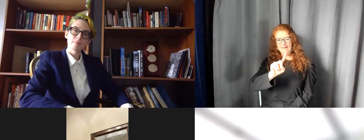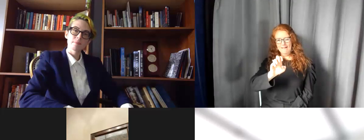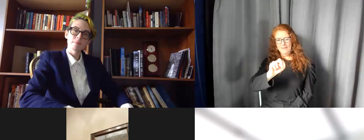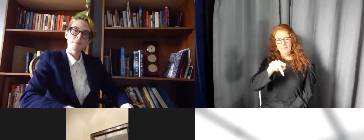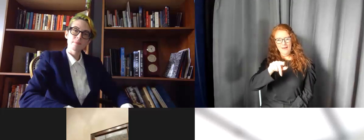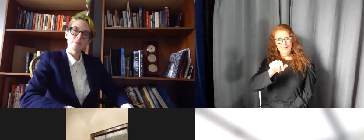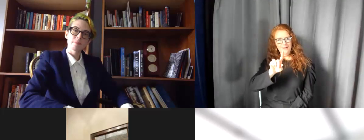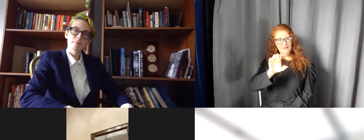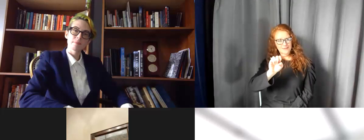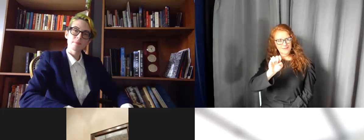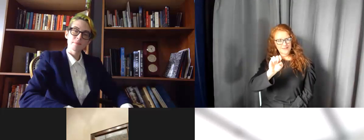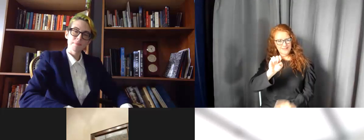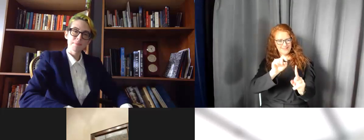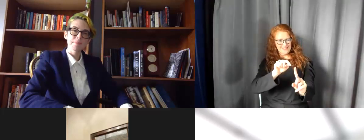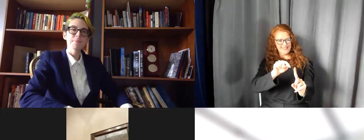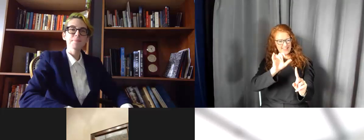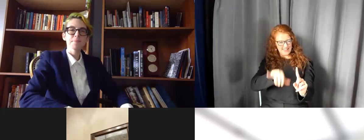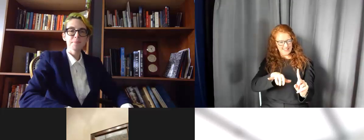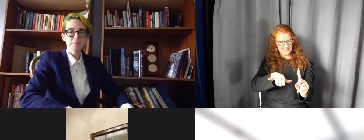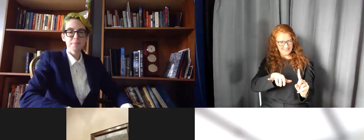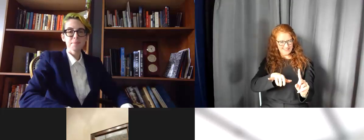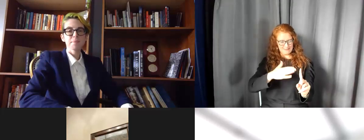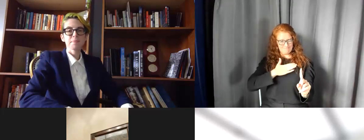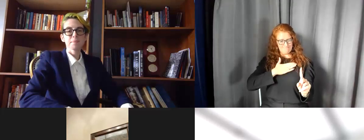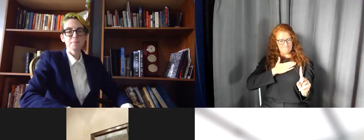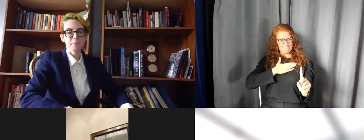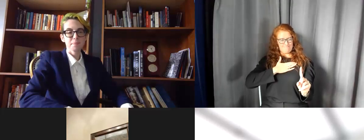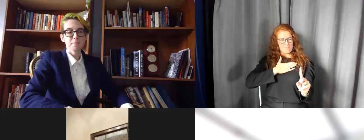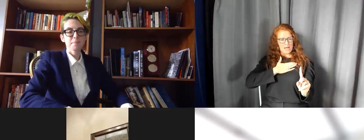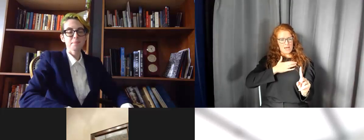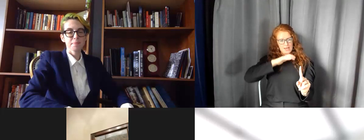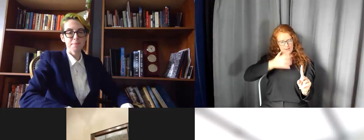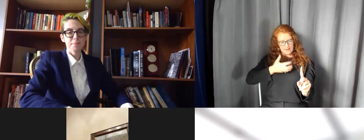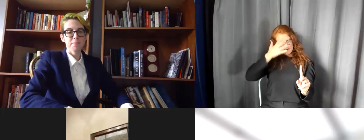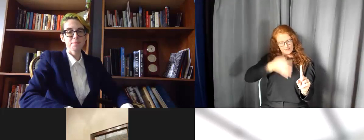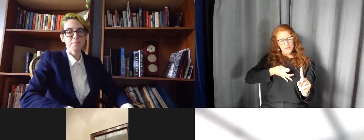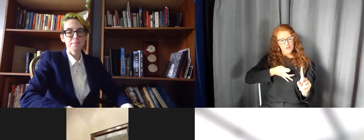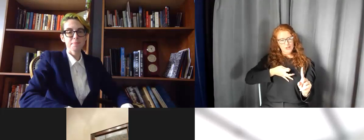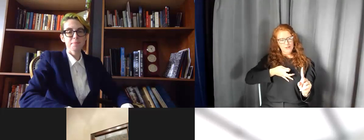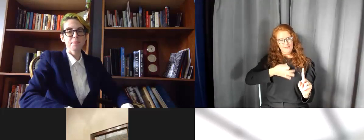Jordan Radford: that agency of you know, waiting until